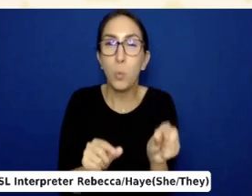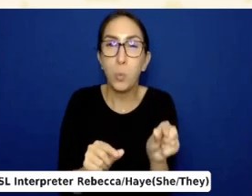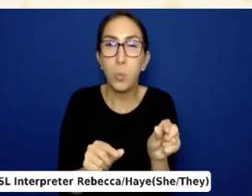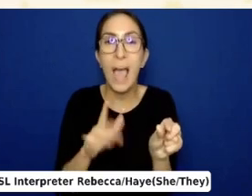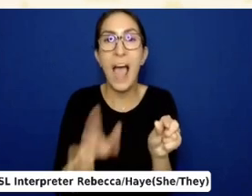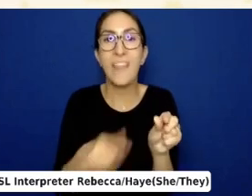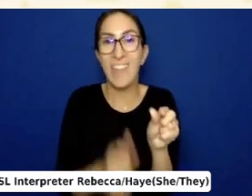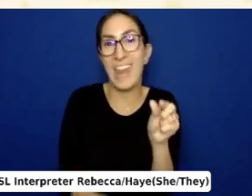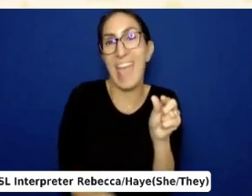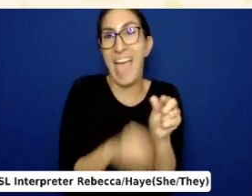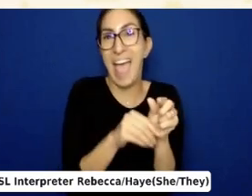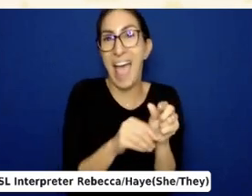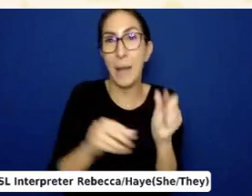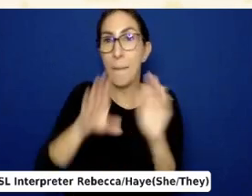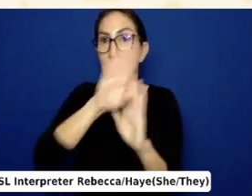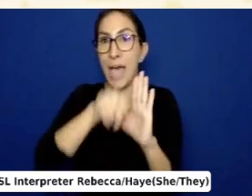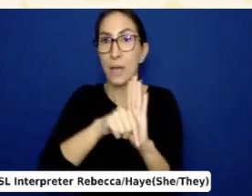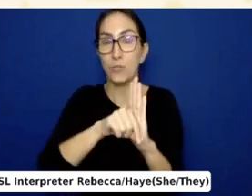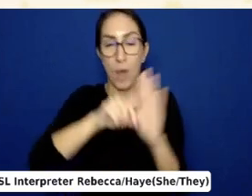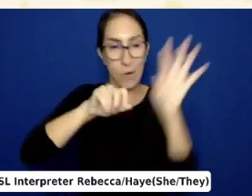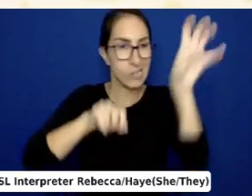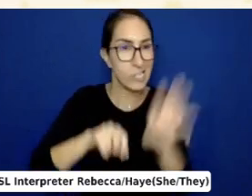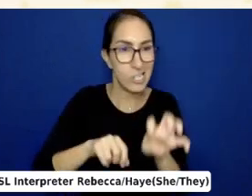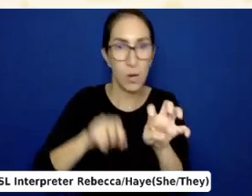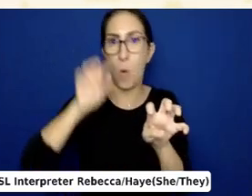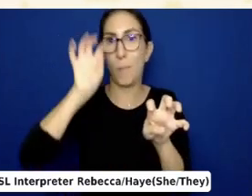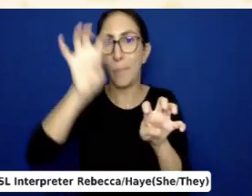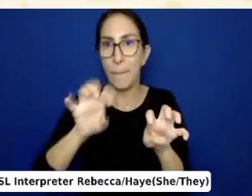so you can better identify your content.